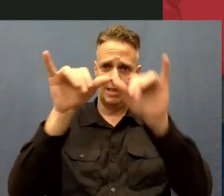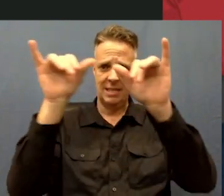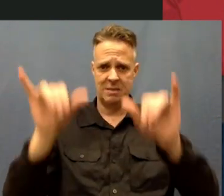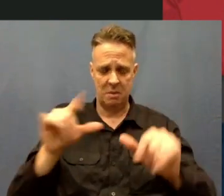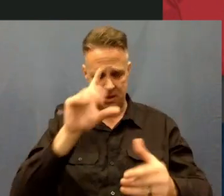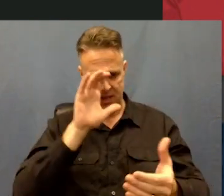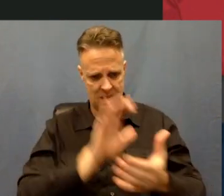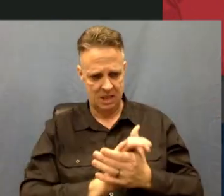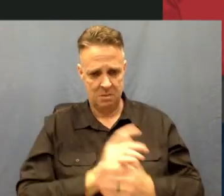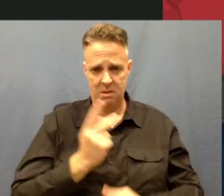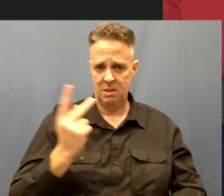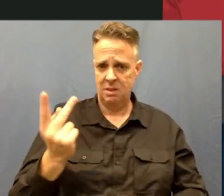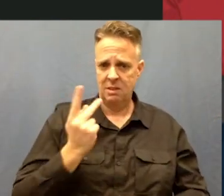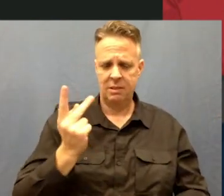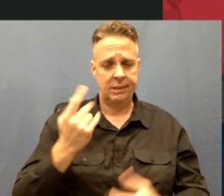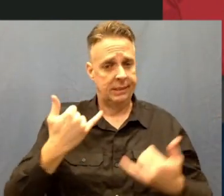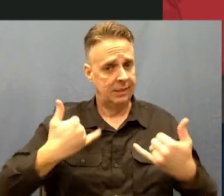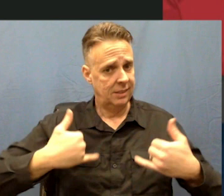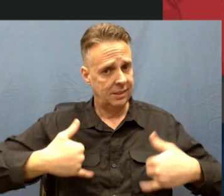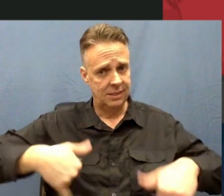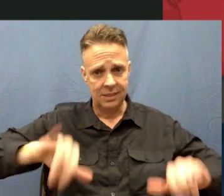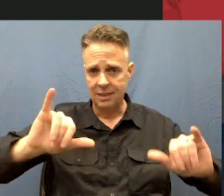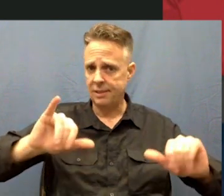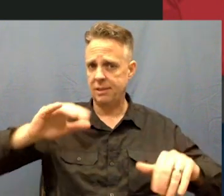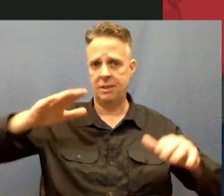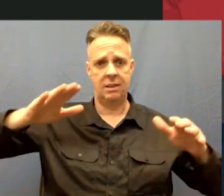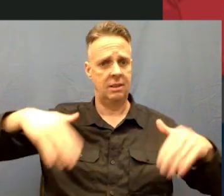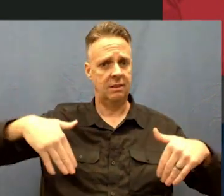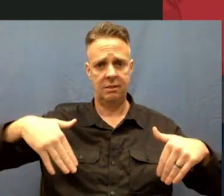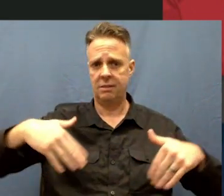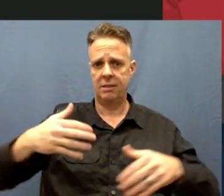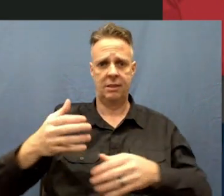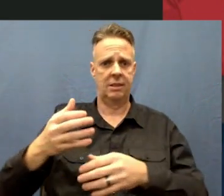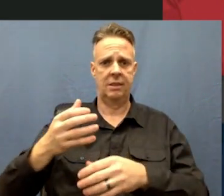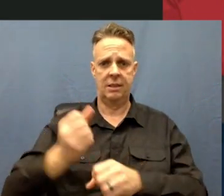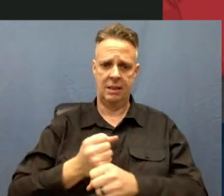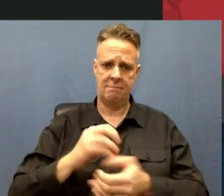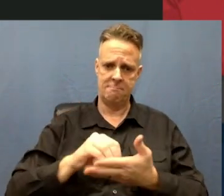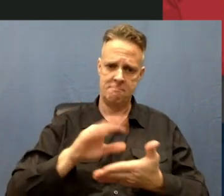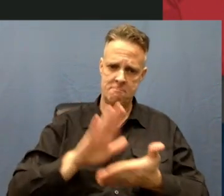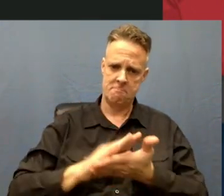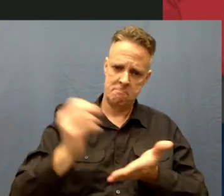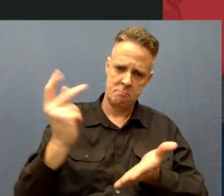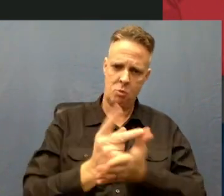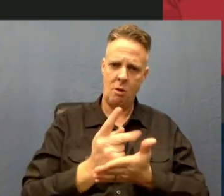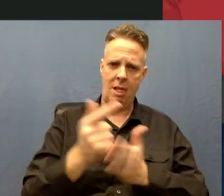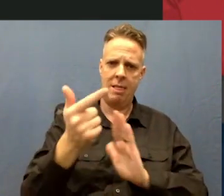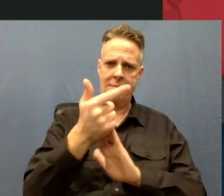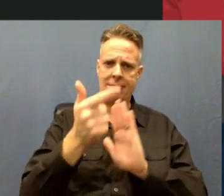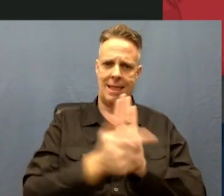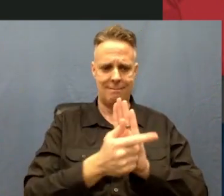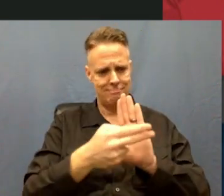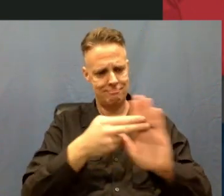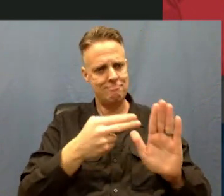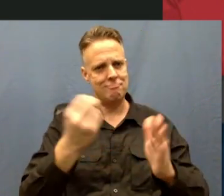WITH THE IMMIGRATION SYSTEM, MY HUSBAND AND I STILL HAVE NOT BEEN ABLE TO GET OUR -- TO GET DOCUMENTED, TO GET OUR LEGAL STATUS. WHEN WE ARRIVED IN THE UNITED